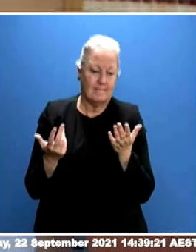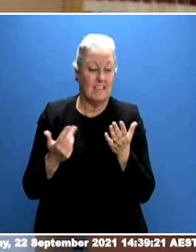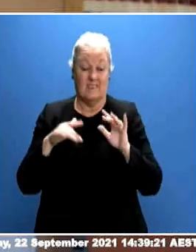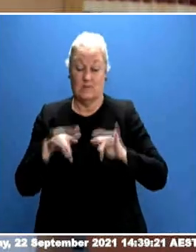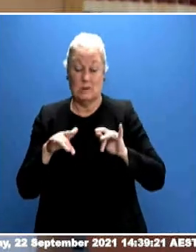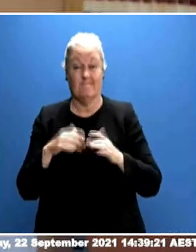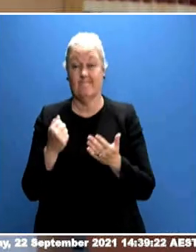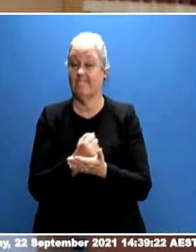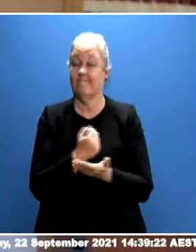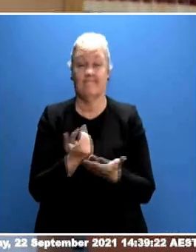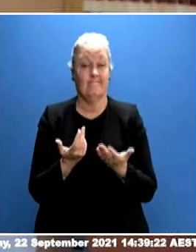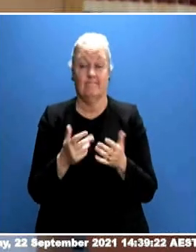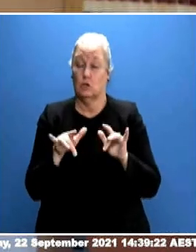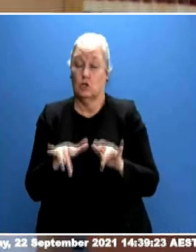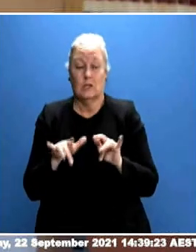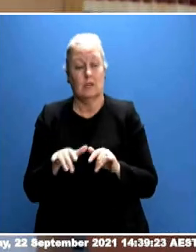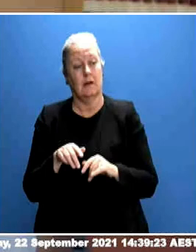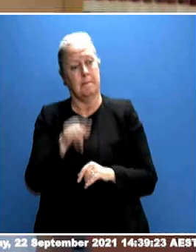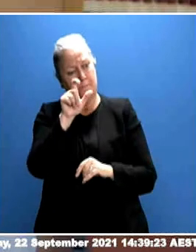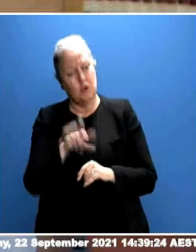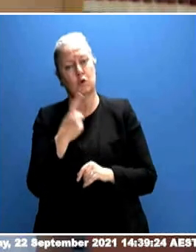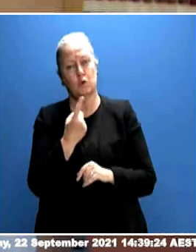unable to have one who is prepared to come and attend in person.